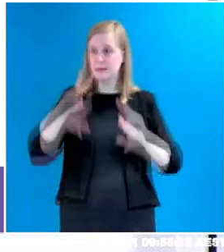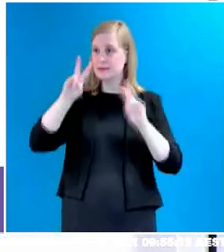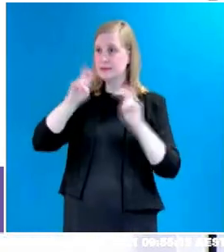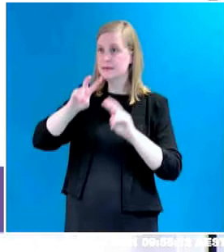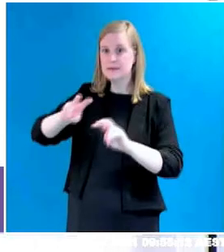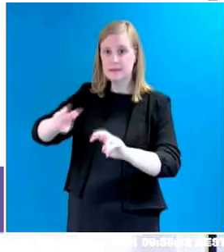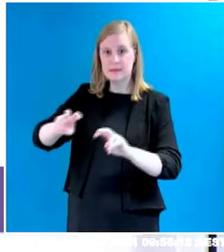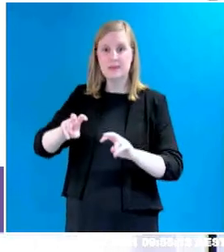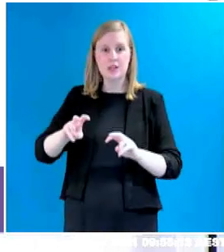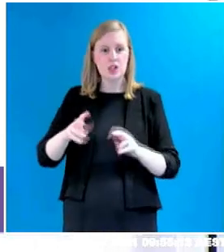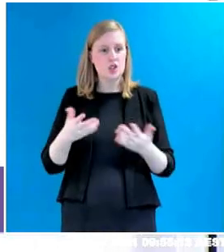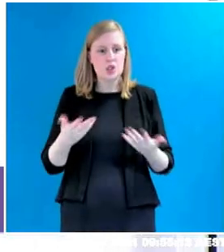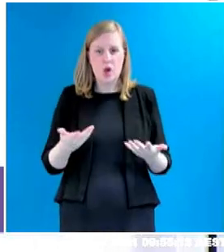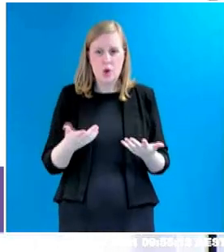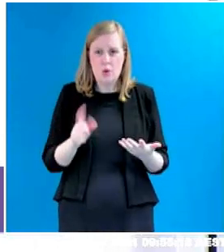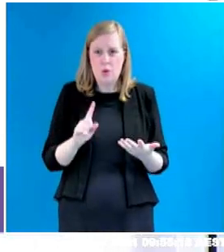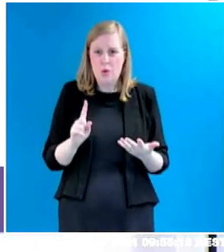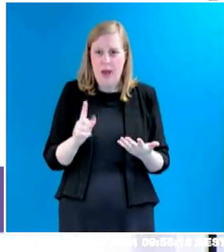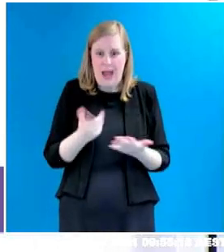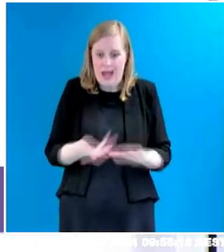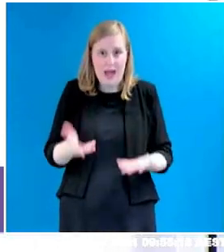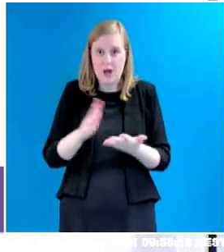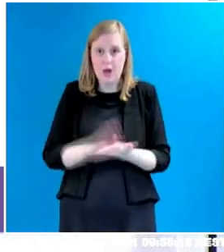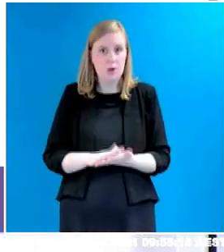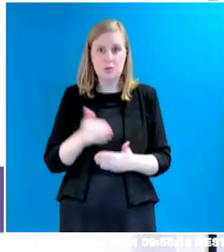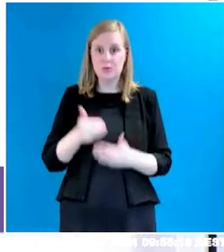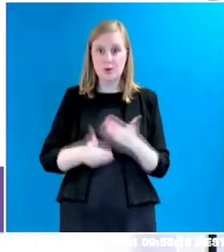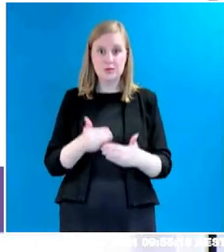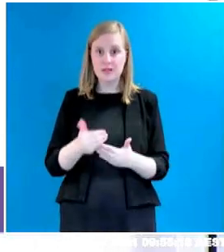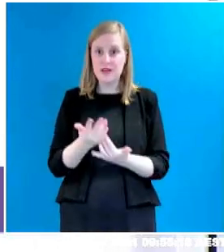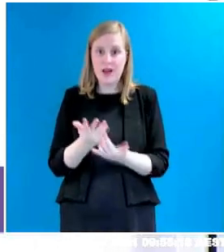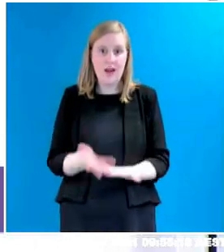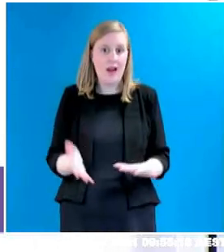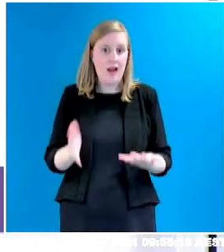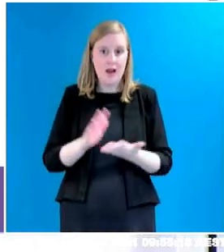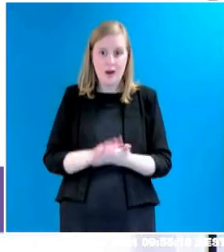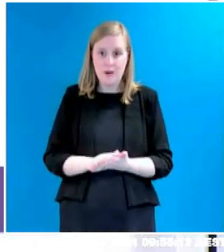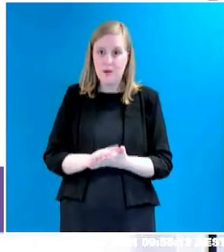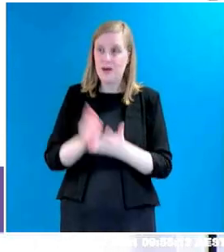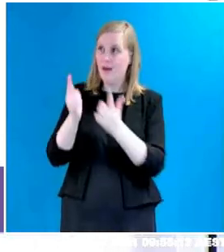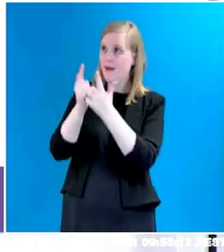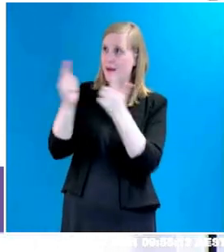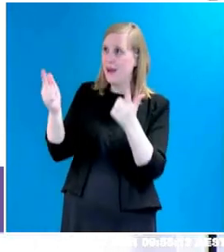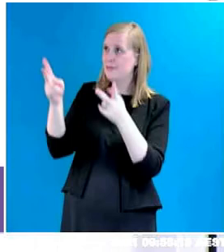How do you go about that exercise of working out the meaning of the rights in